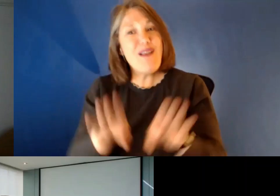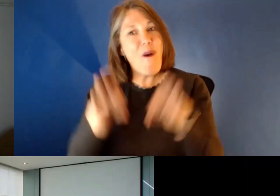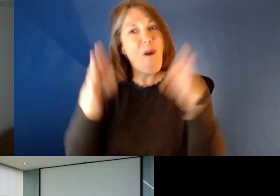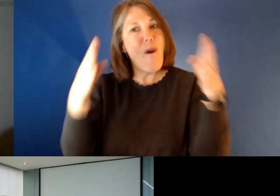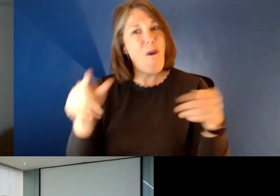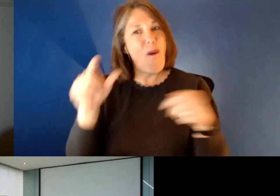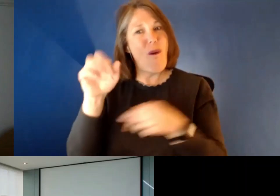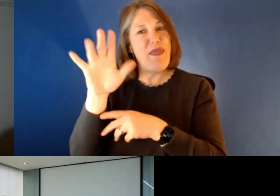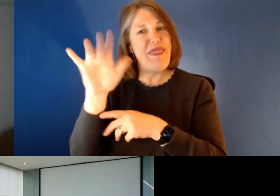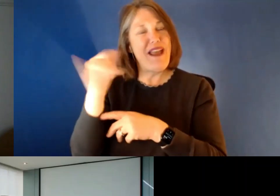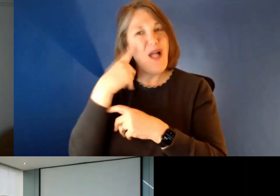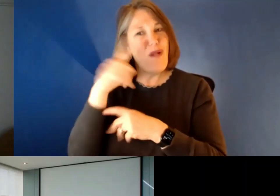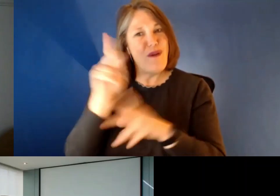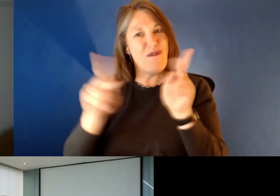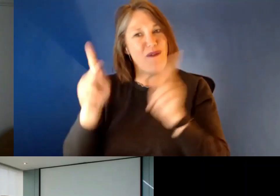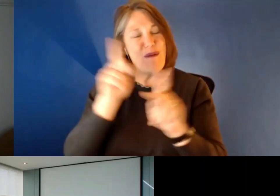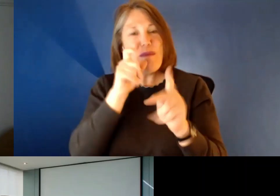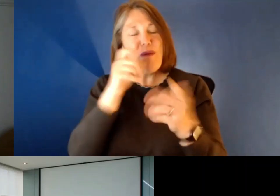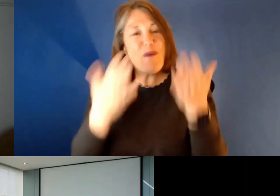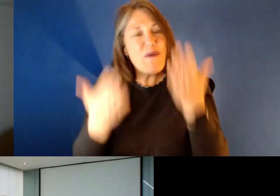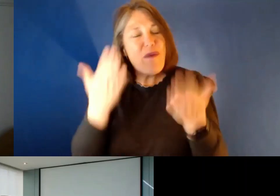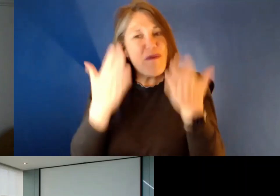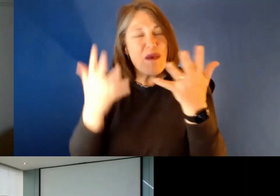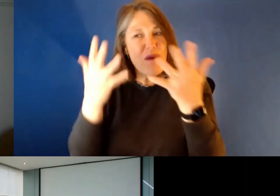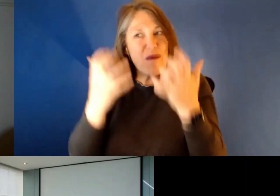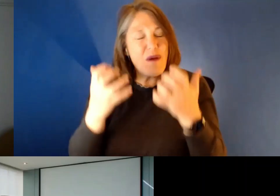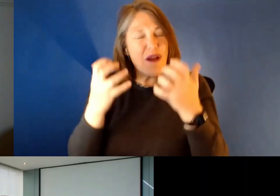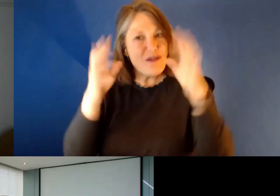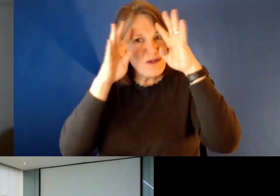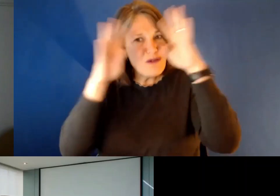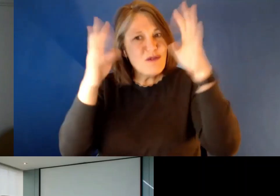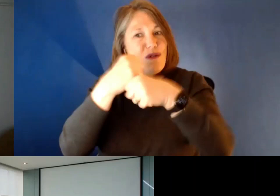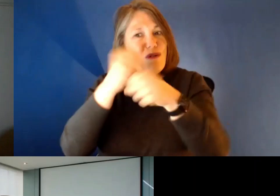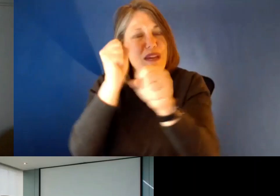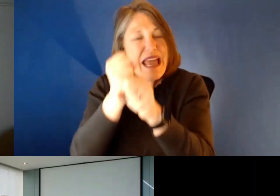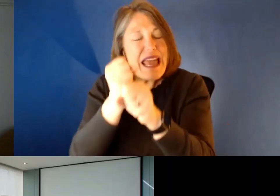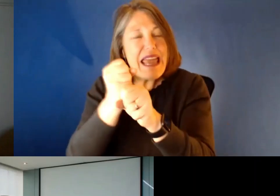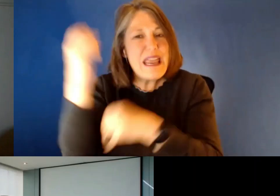those who might want to create presentations with 2020 papers,